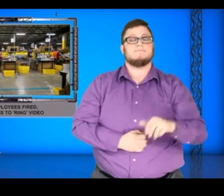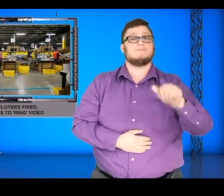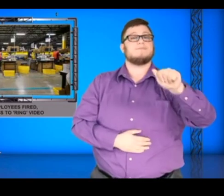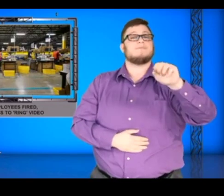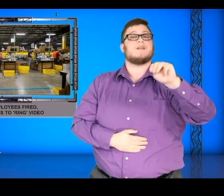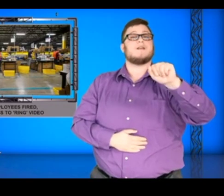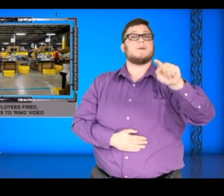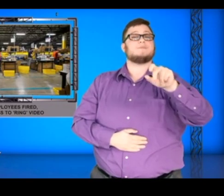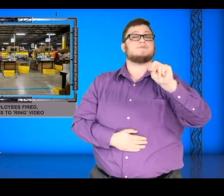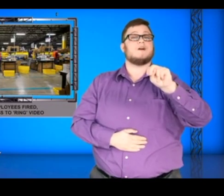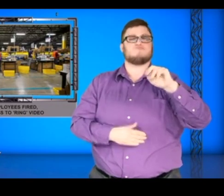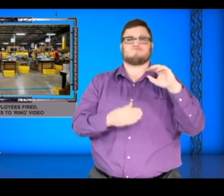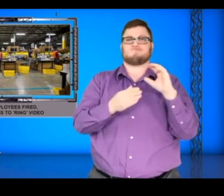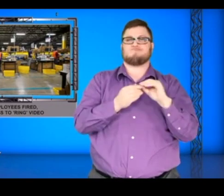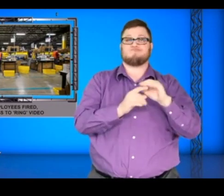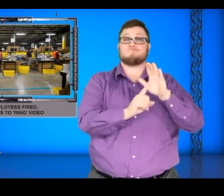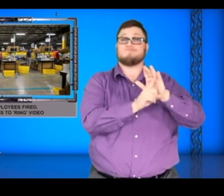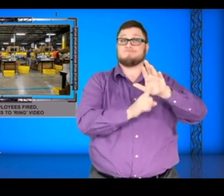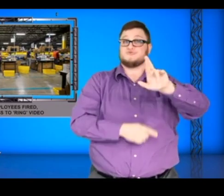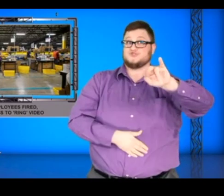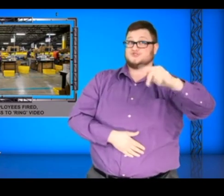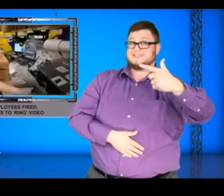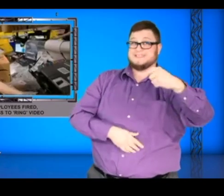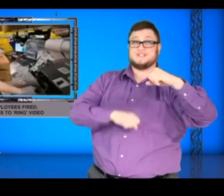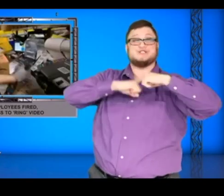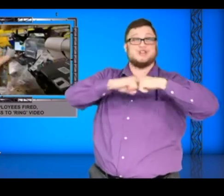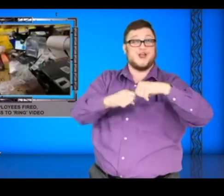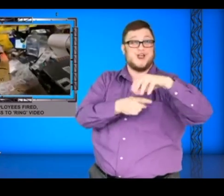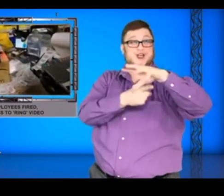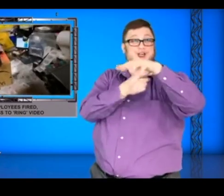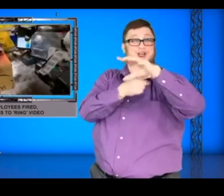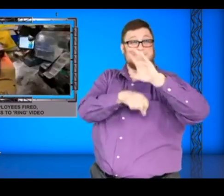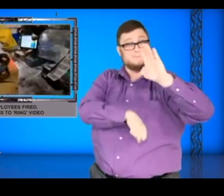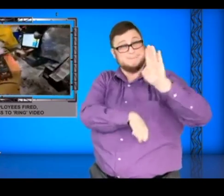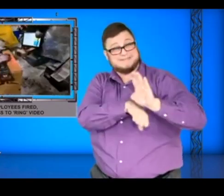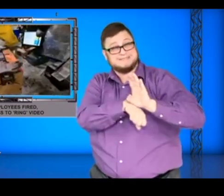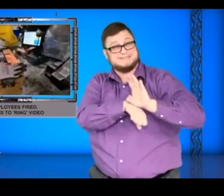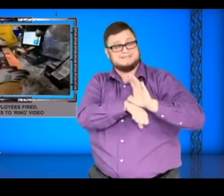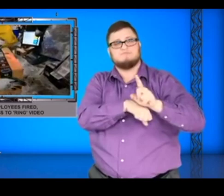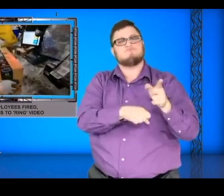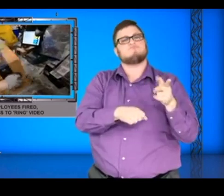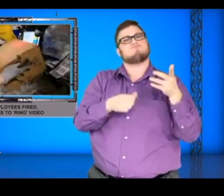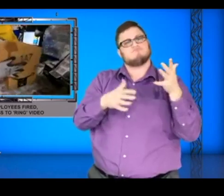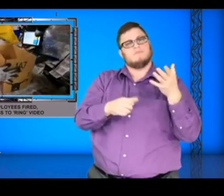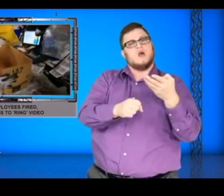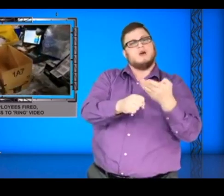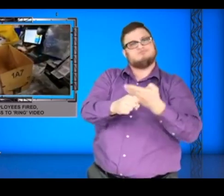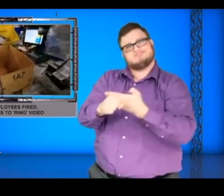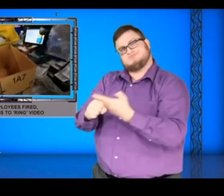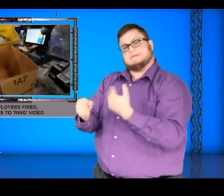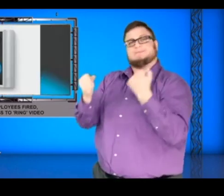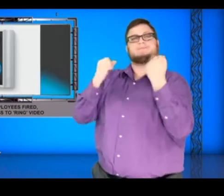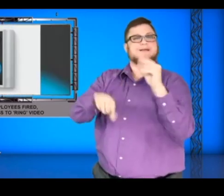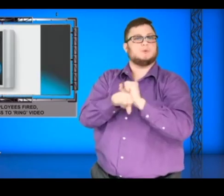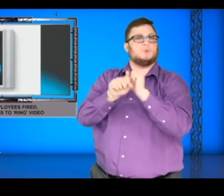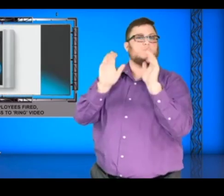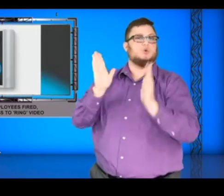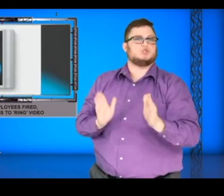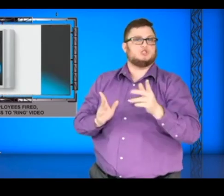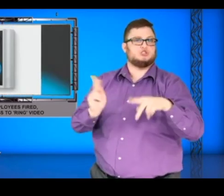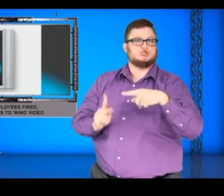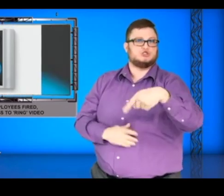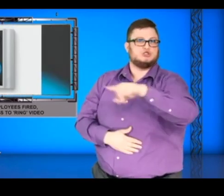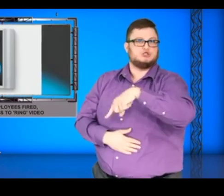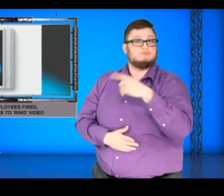Amazon says it has fired multiple workers at its Ring security camera business after